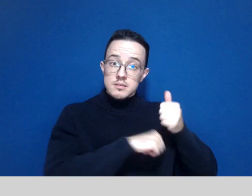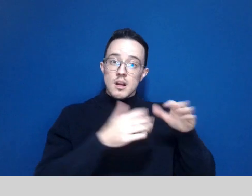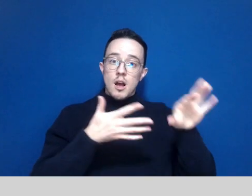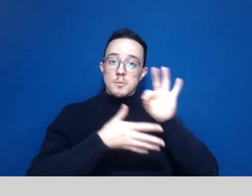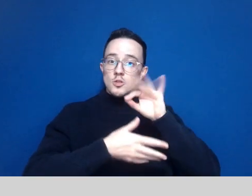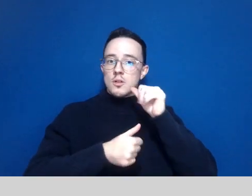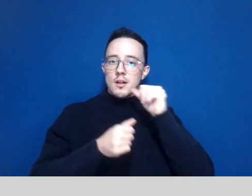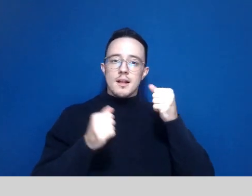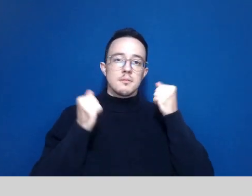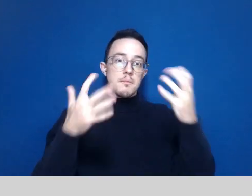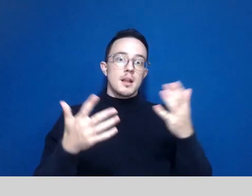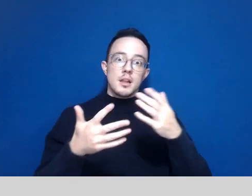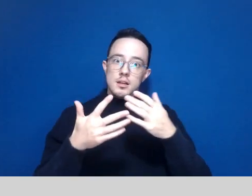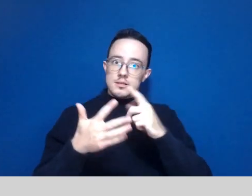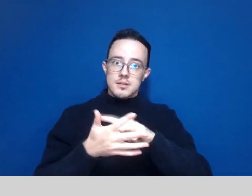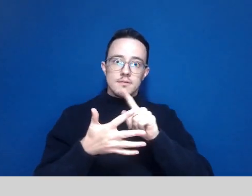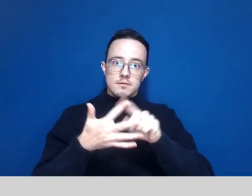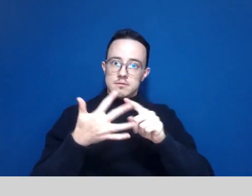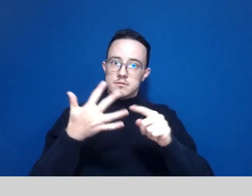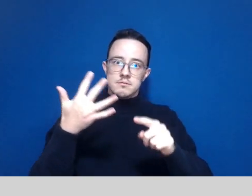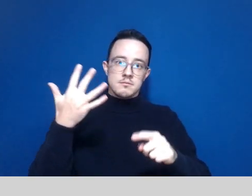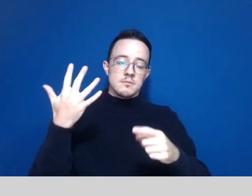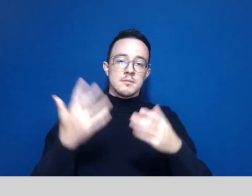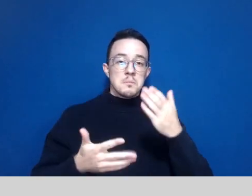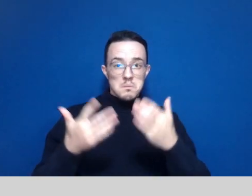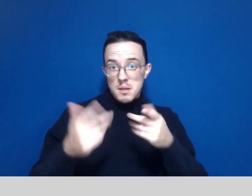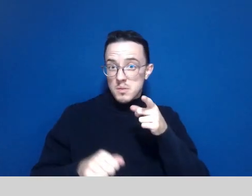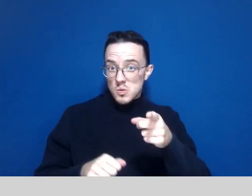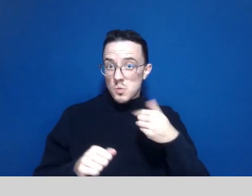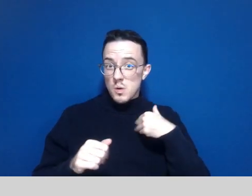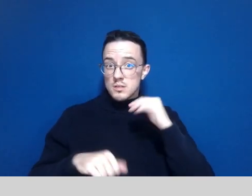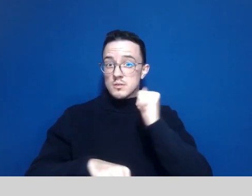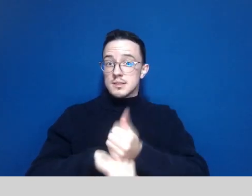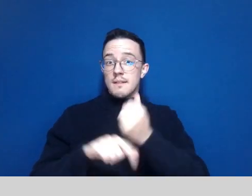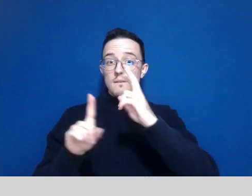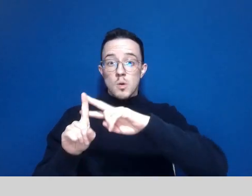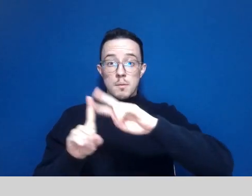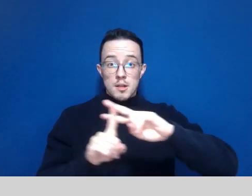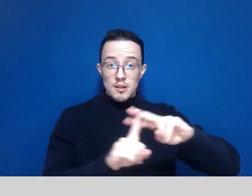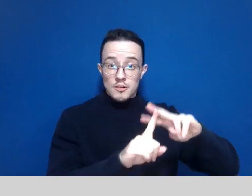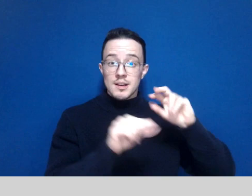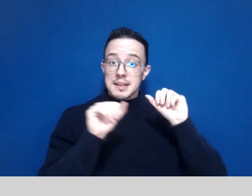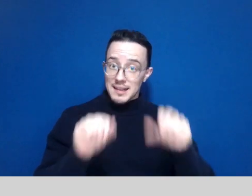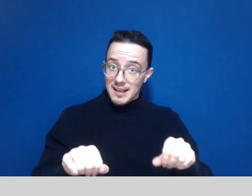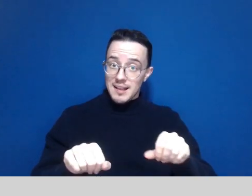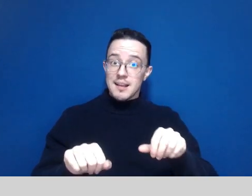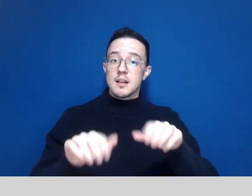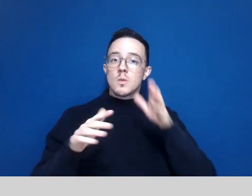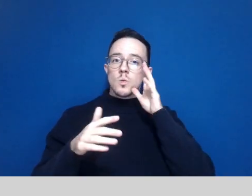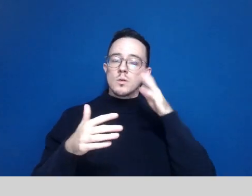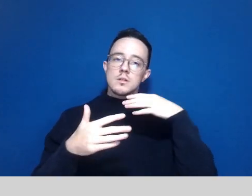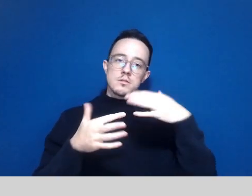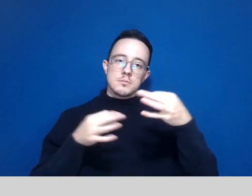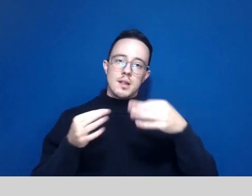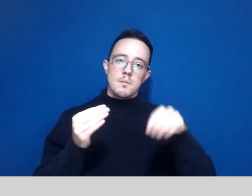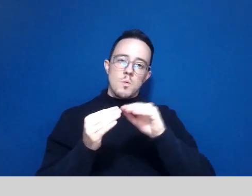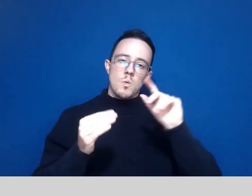There's a bunch of things in there that I could explain. You might want to do a vocabulary. We'll talk about that a little bit later.